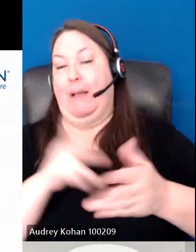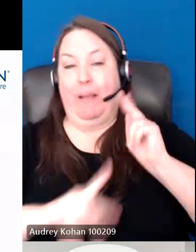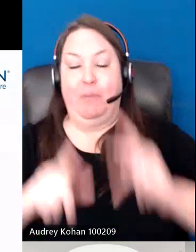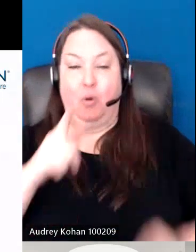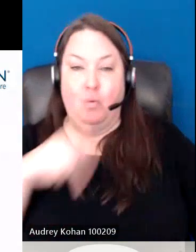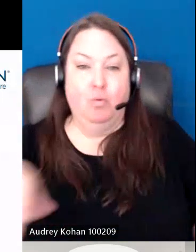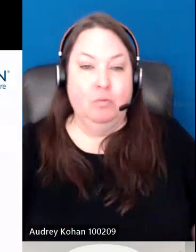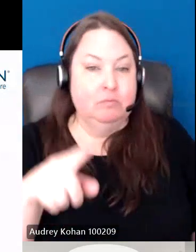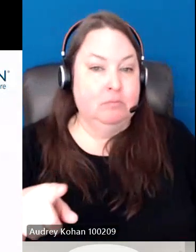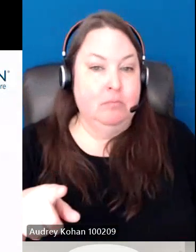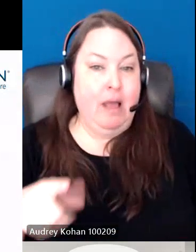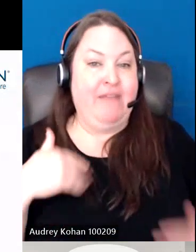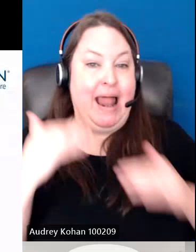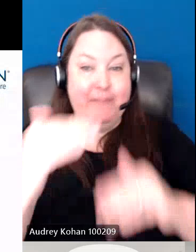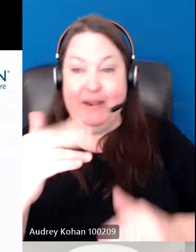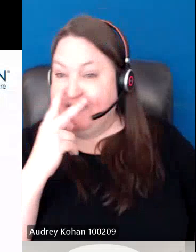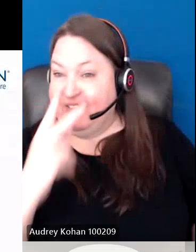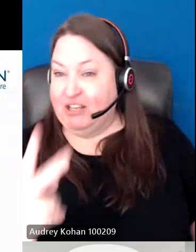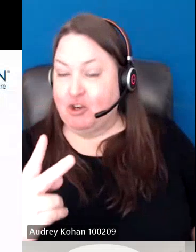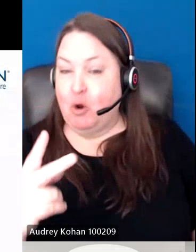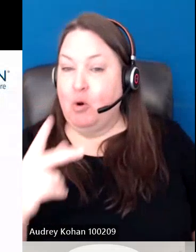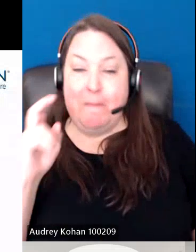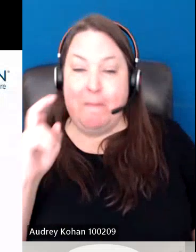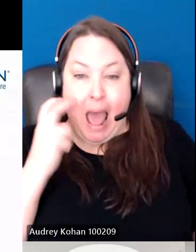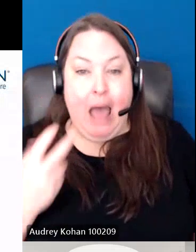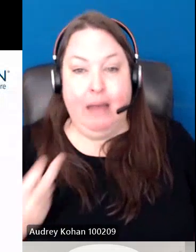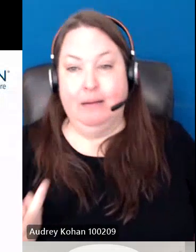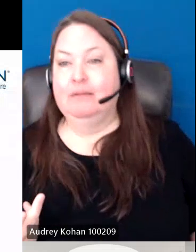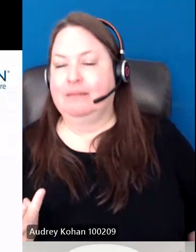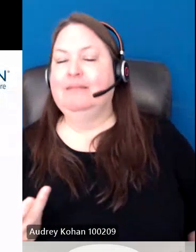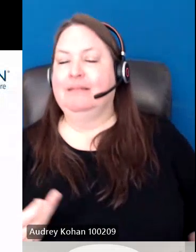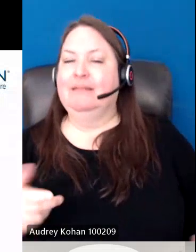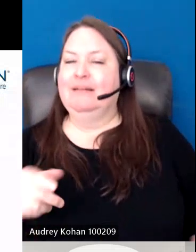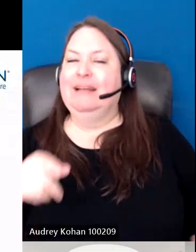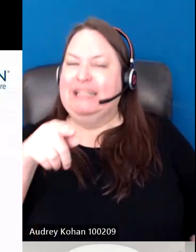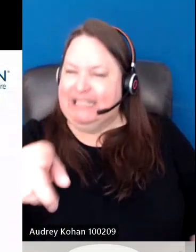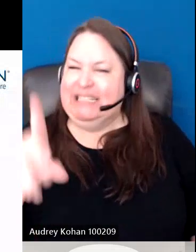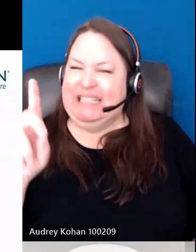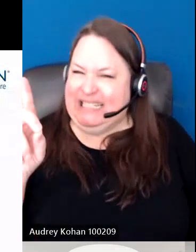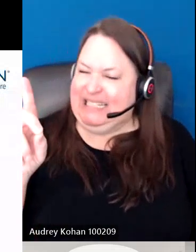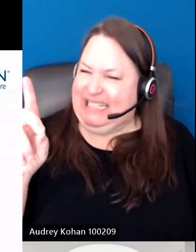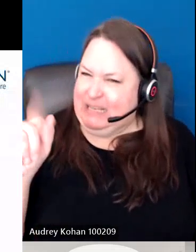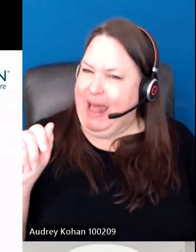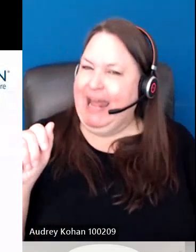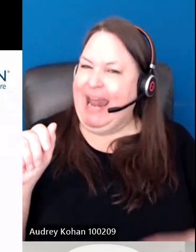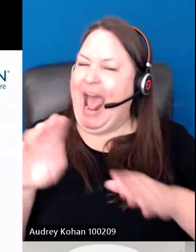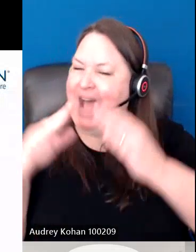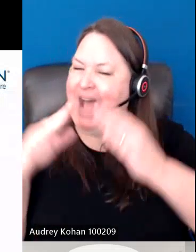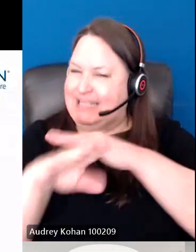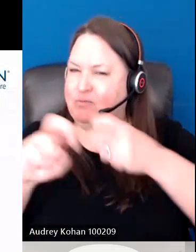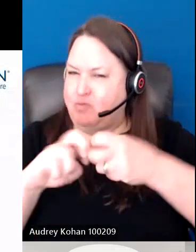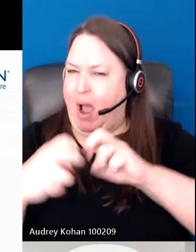um limited Vision or who are blind for example so this is a disability access problem or if a